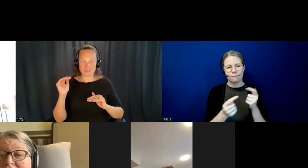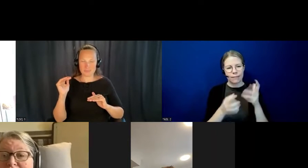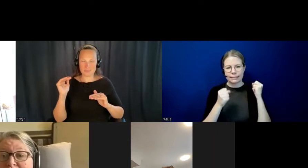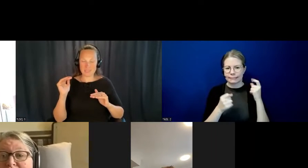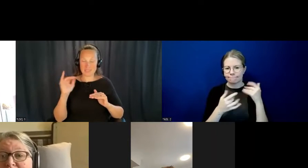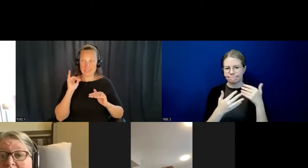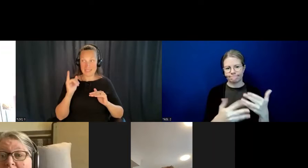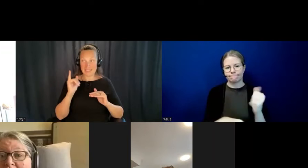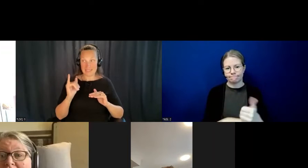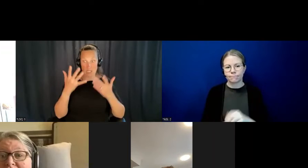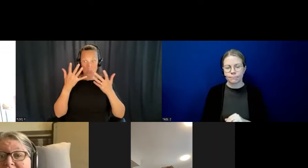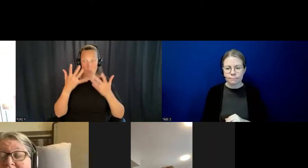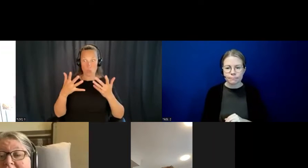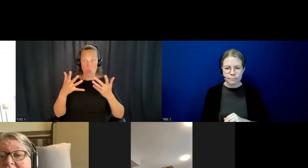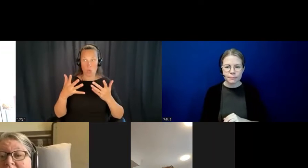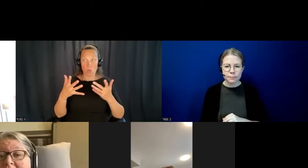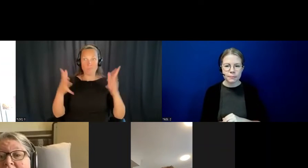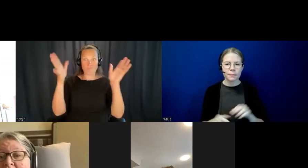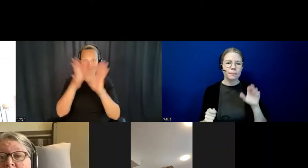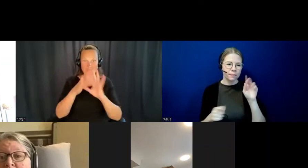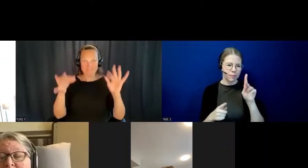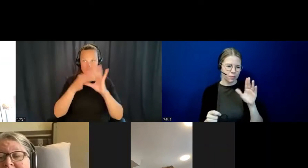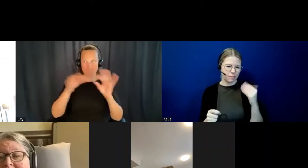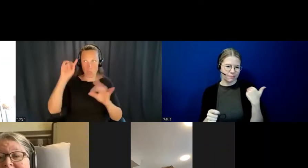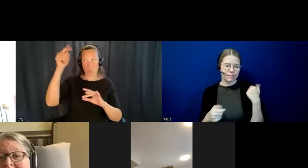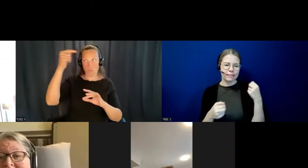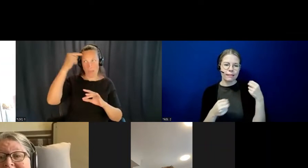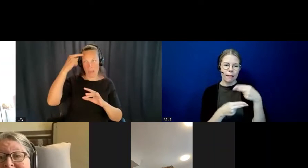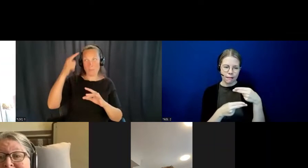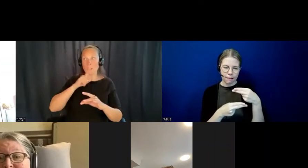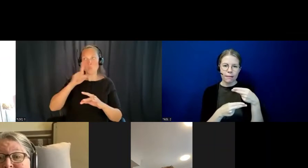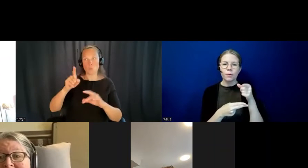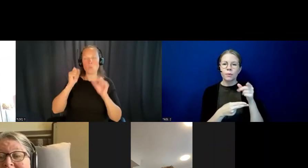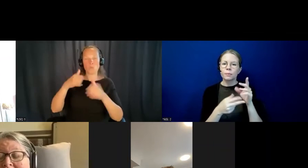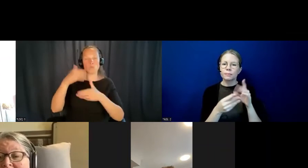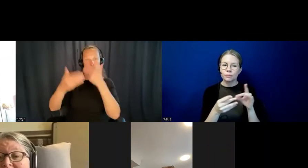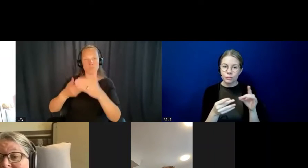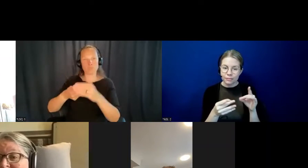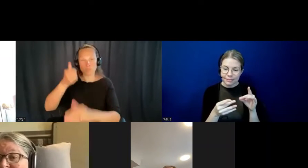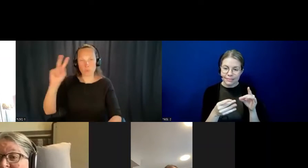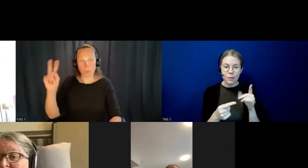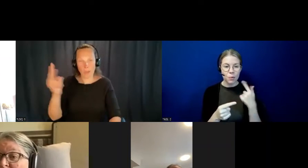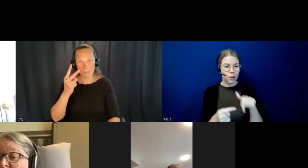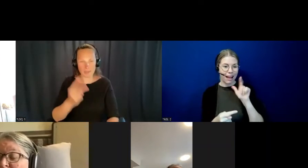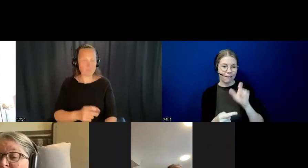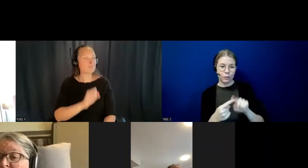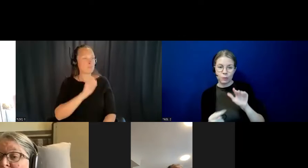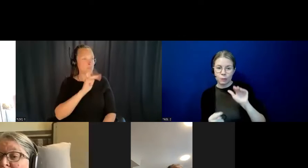PIECE YOU TALKED TO IN ONE OF YOUR SLIDES ABOUT US GETTING IN EARLY AND OFTEN AND STAYING THE COURSE.